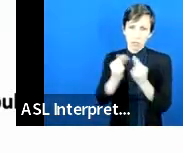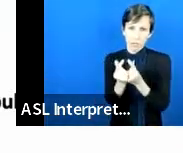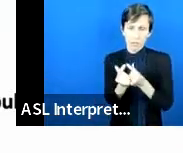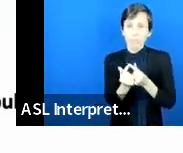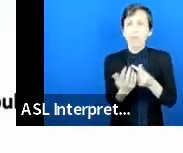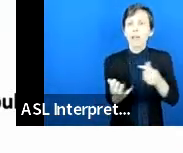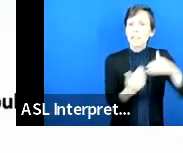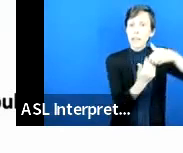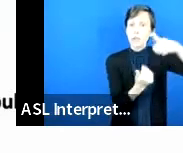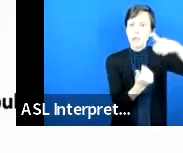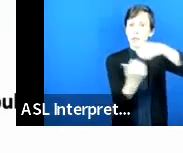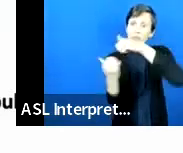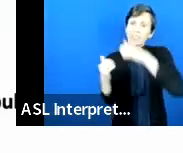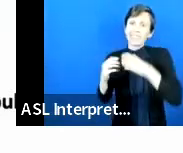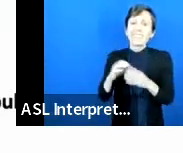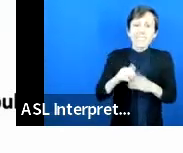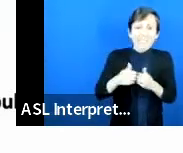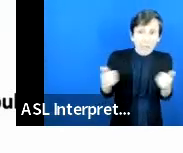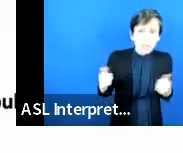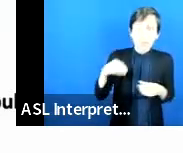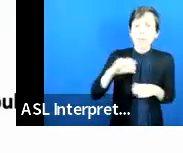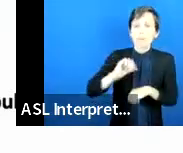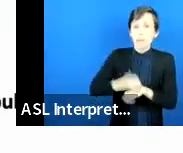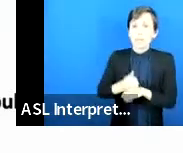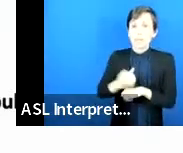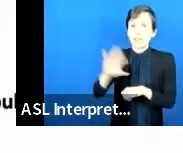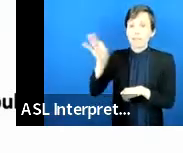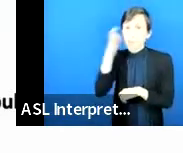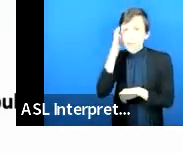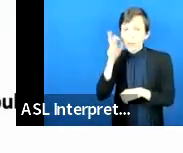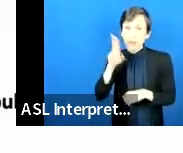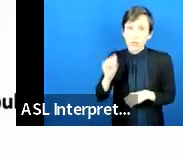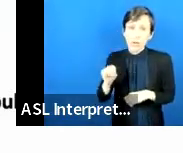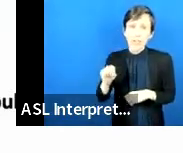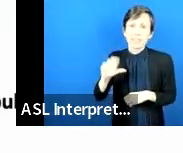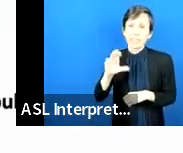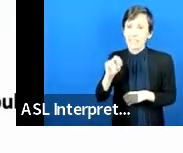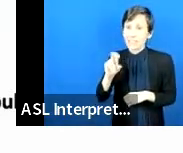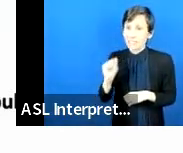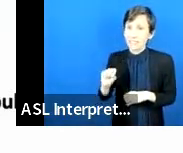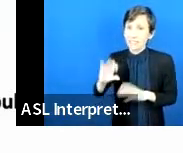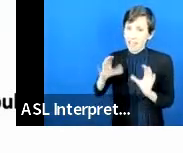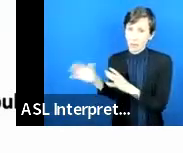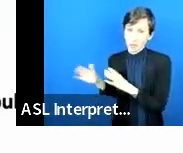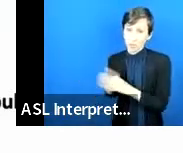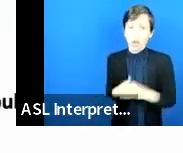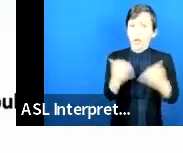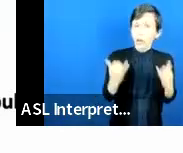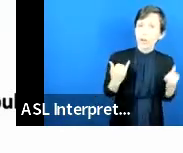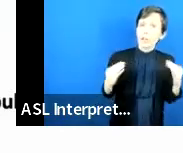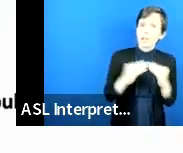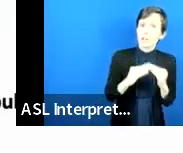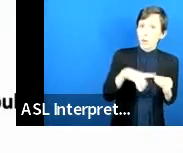university data based on federal and US census categories. Currently there are more black undergrad students enrolled